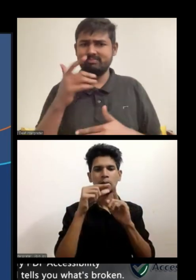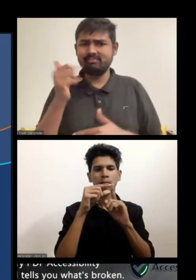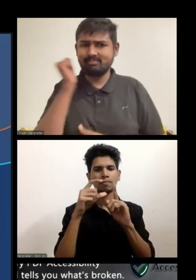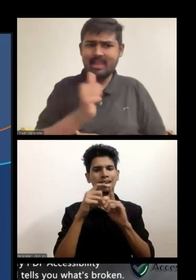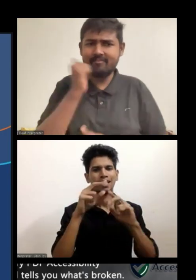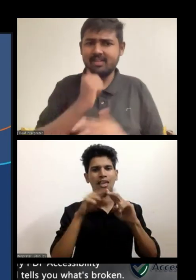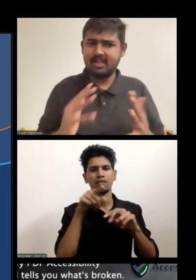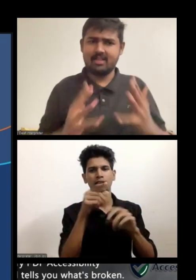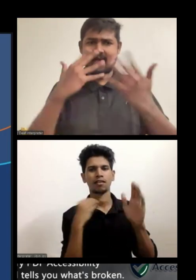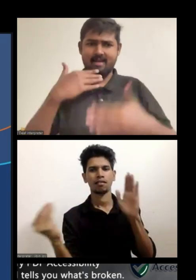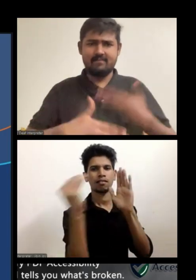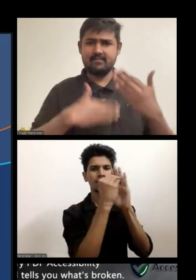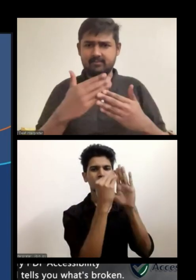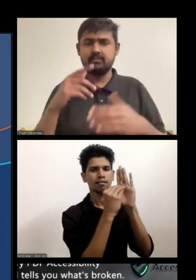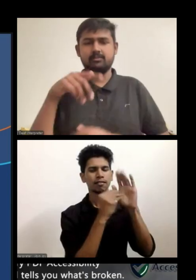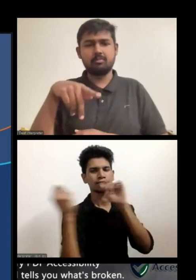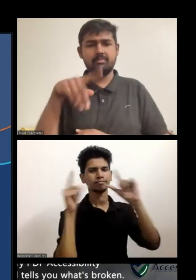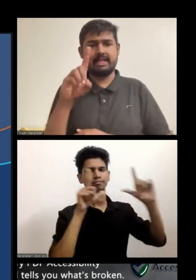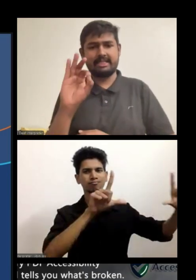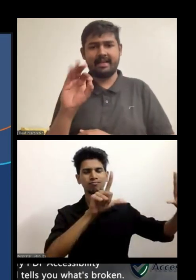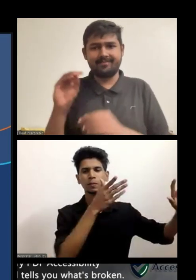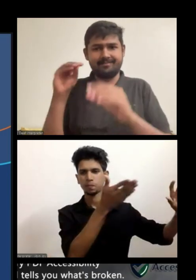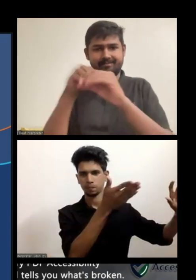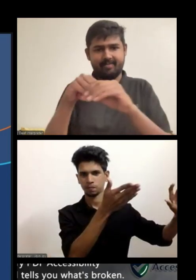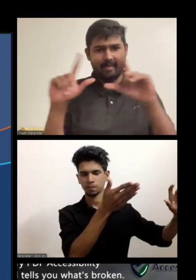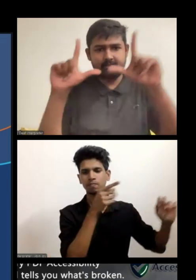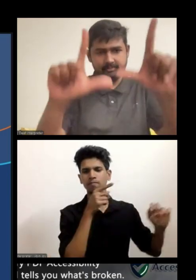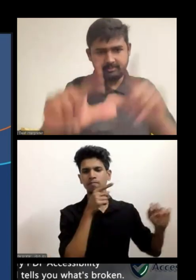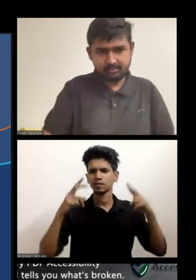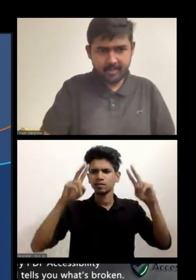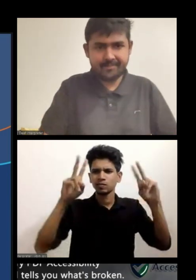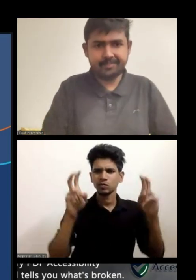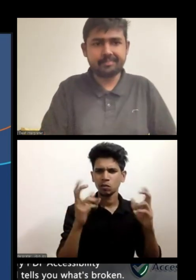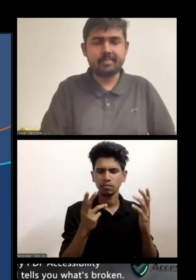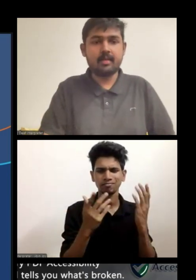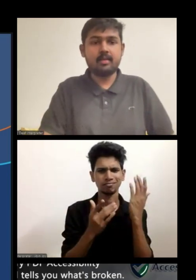So my today's topic is about how technology can help in WCAG 2.2 compliance.